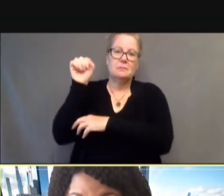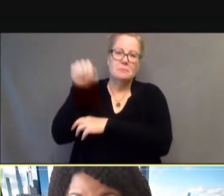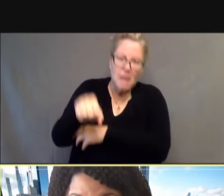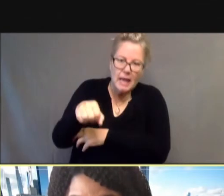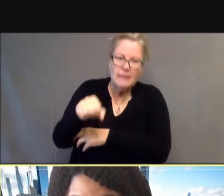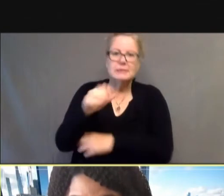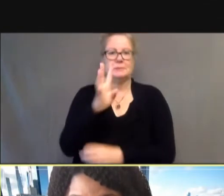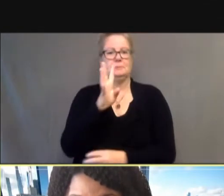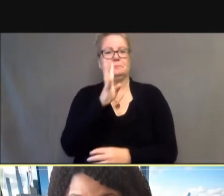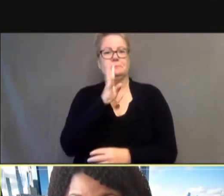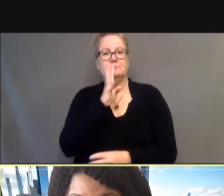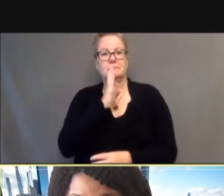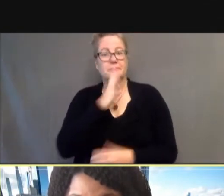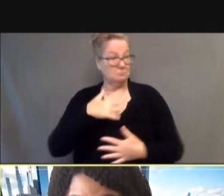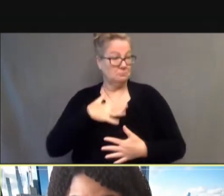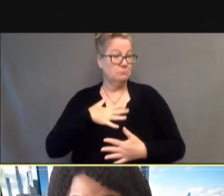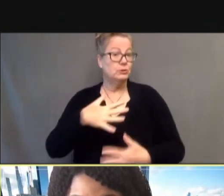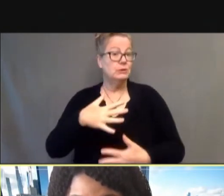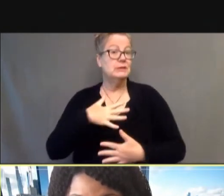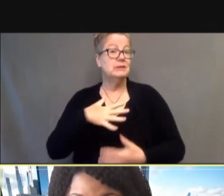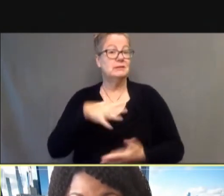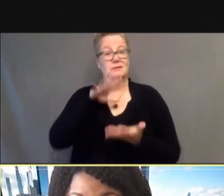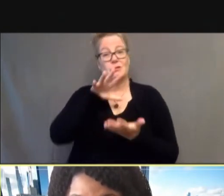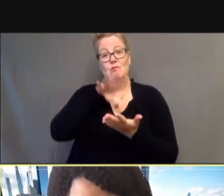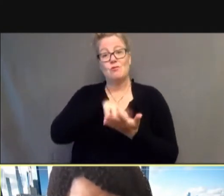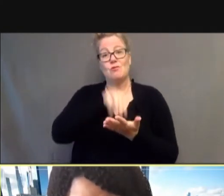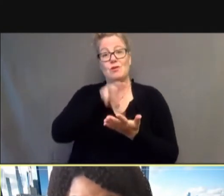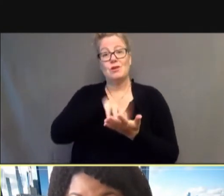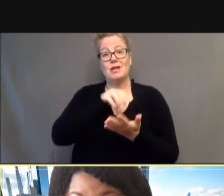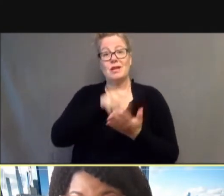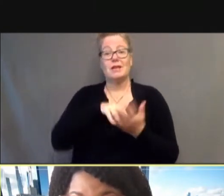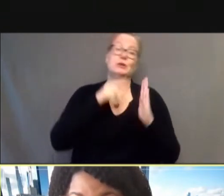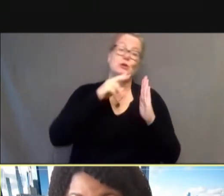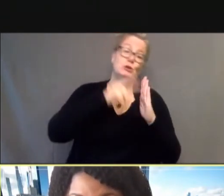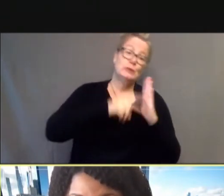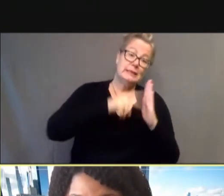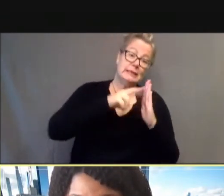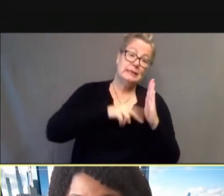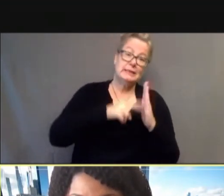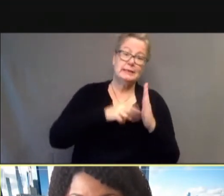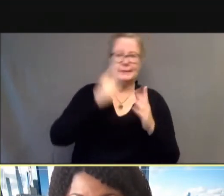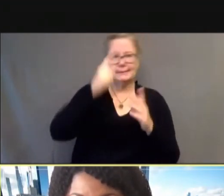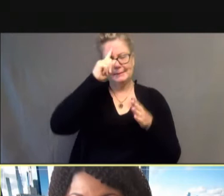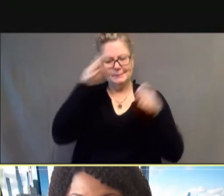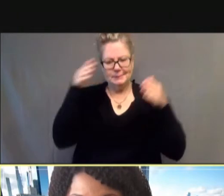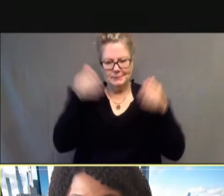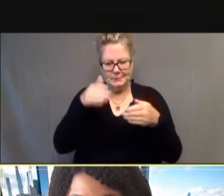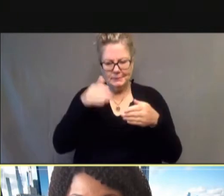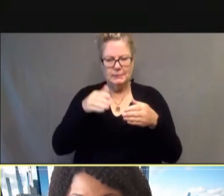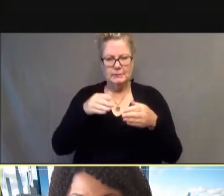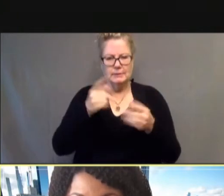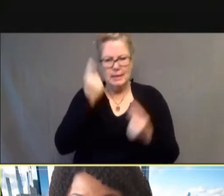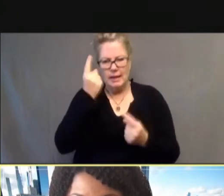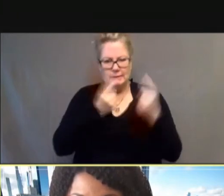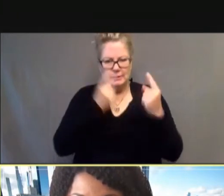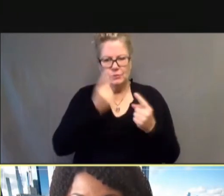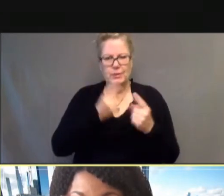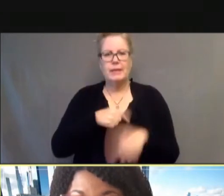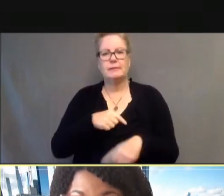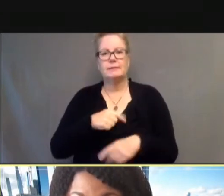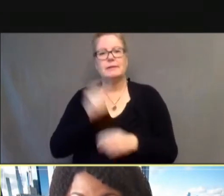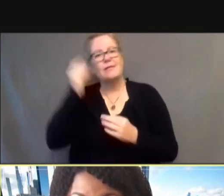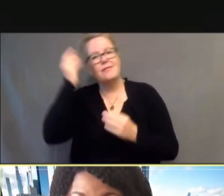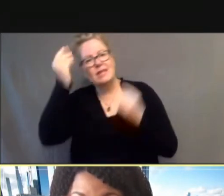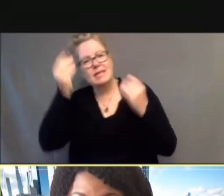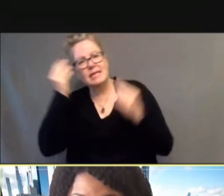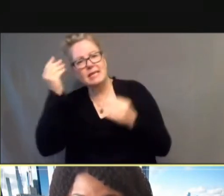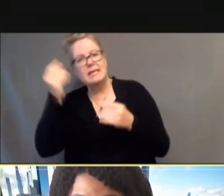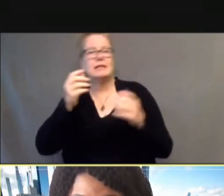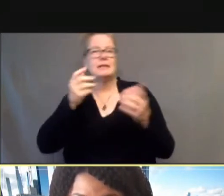breathing, learning, reading, concentrating, thinking, communicating, working, and test